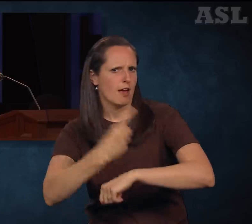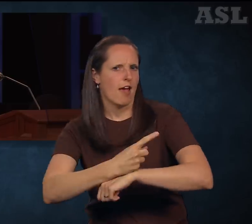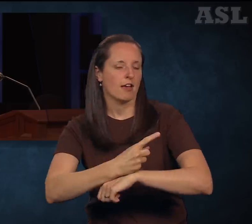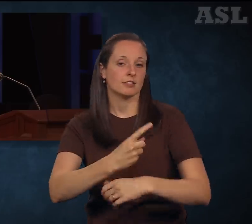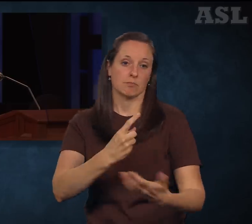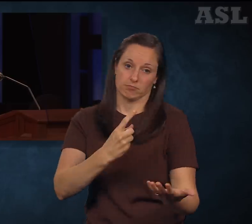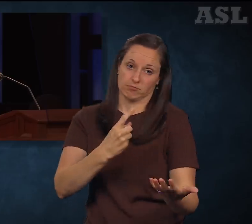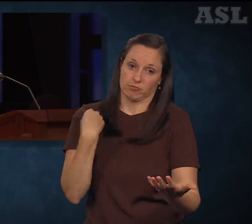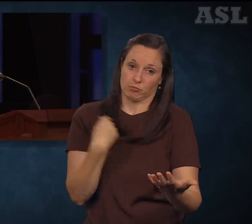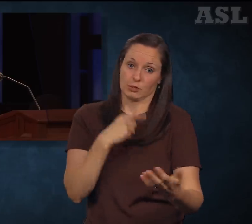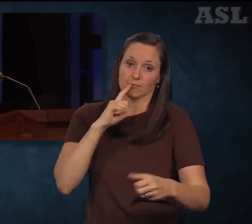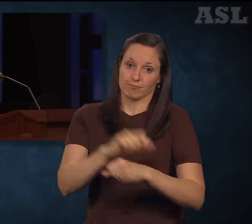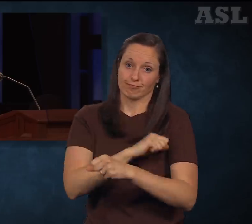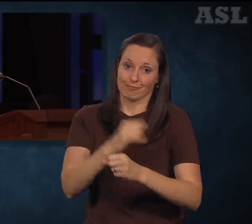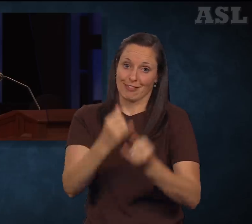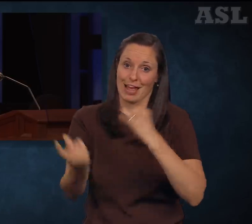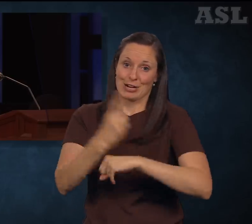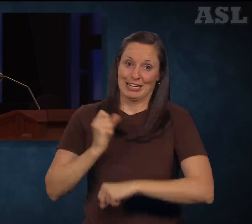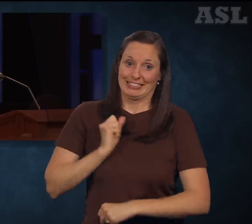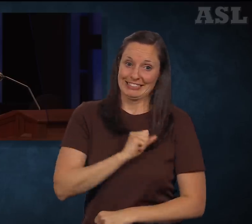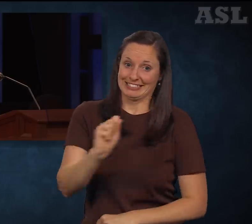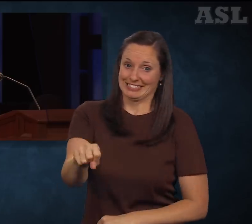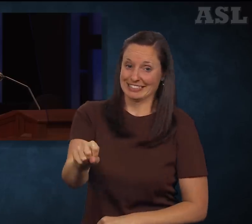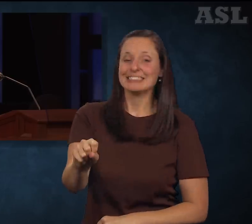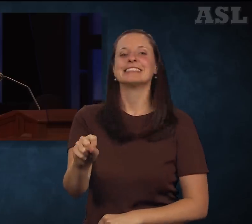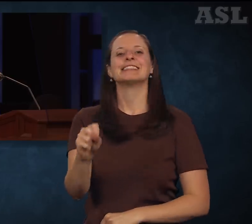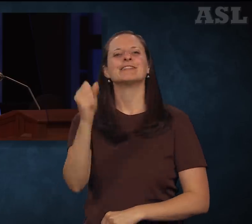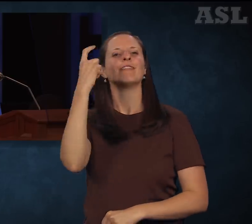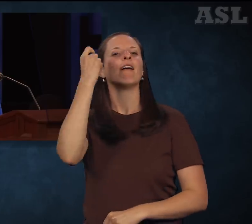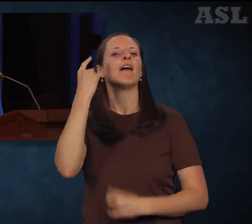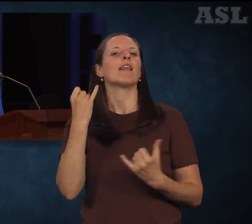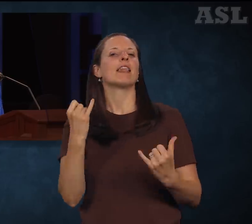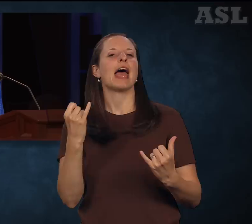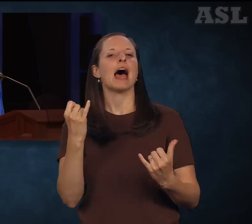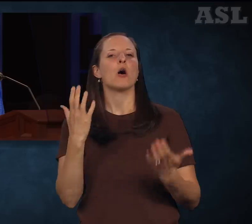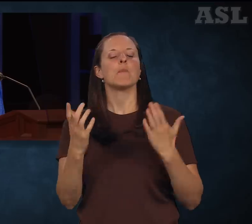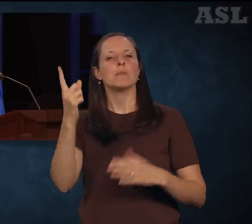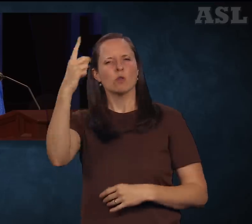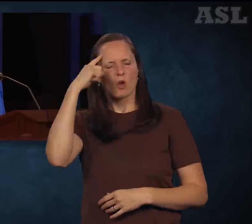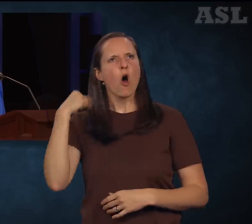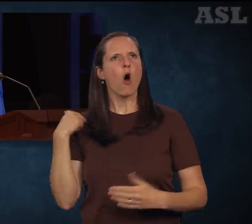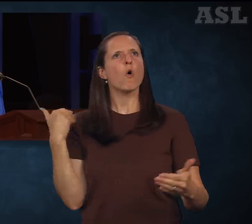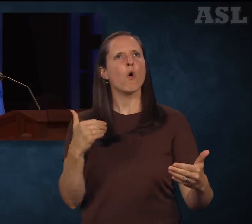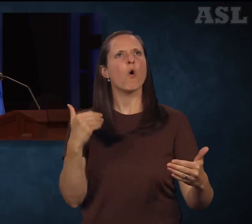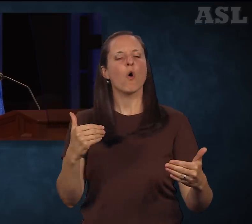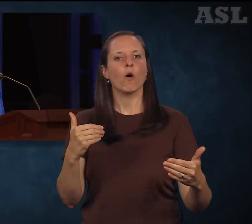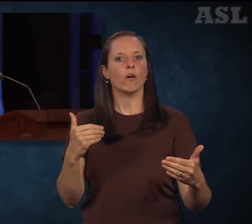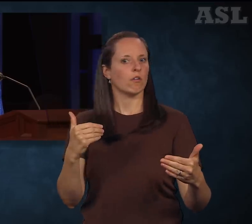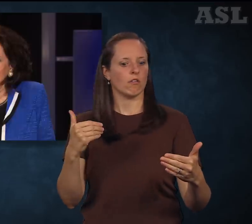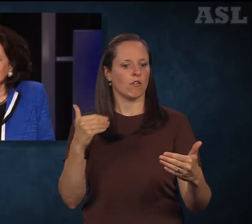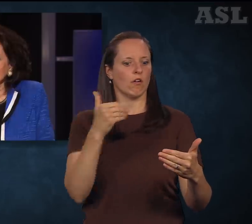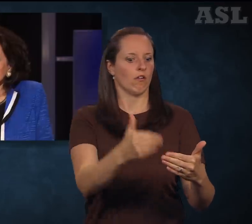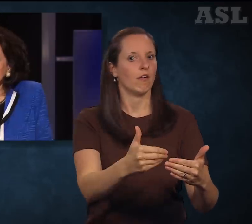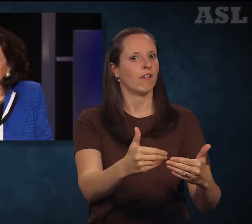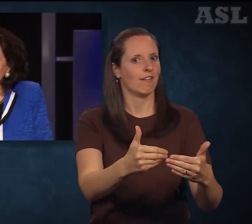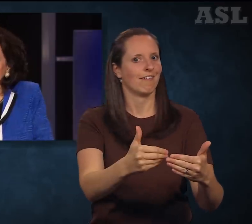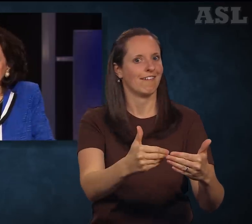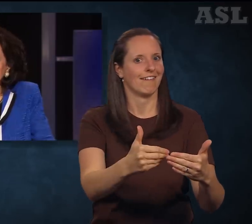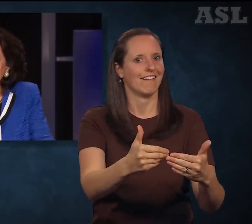WE ARE, AFTER ALL, LATTER-DAY SAINTS. BUT PERHAPS THESE DAYS ARE